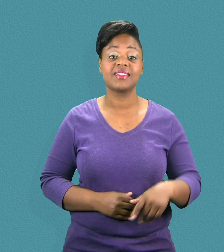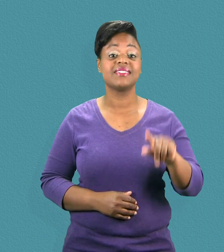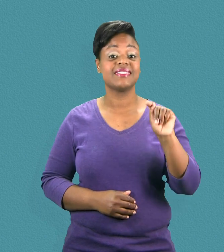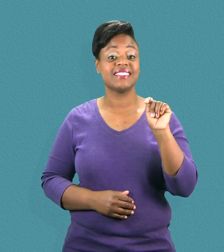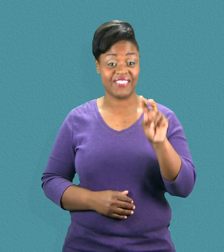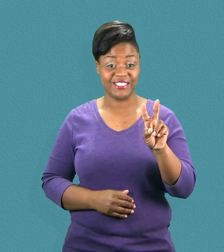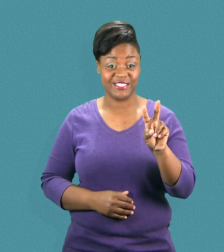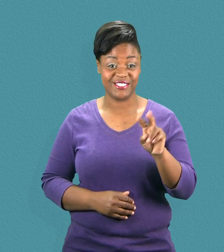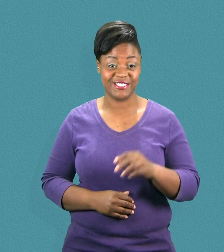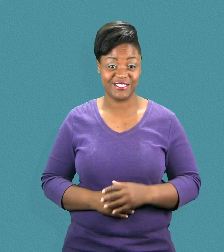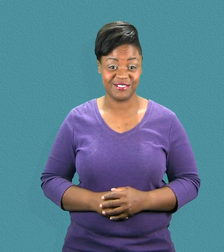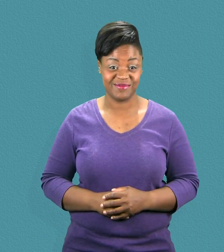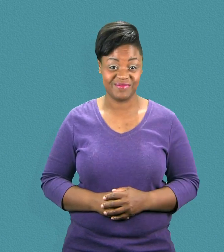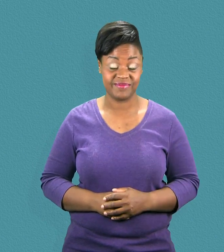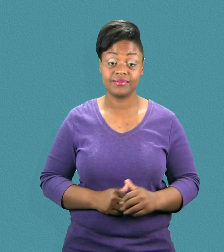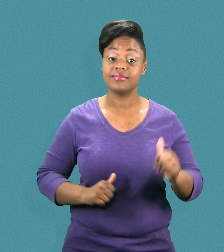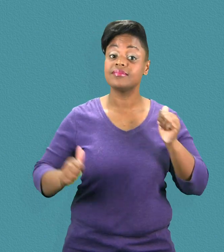Television.